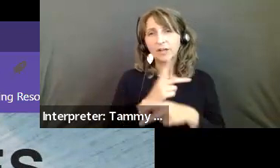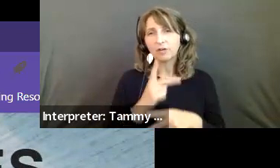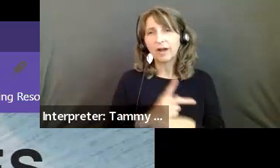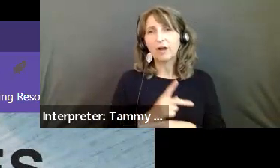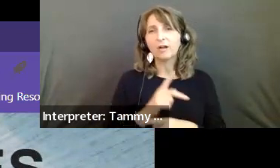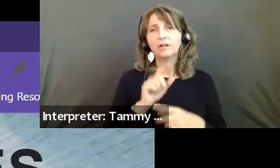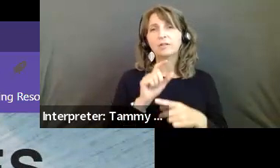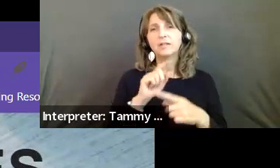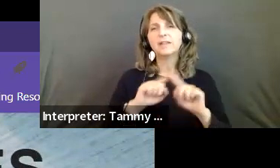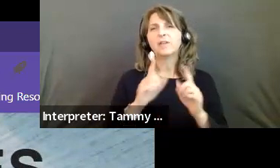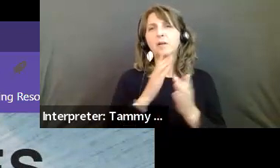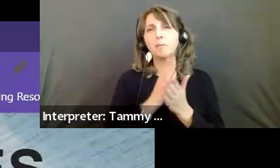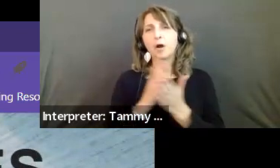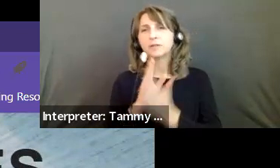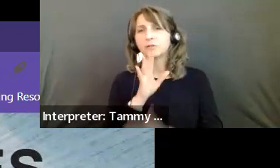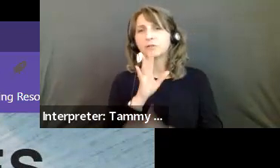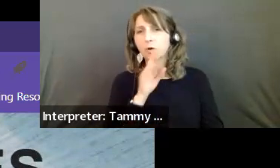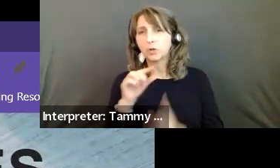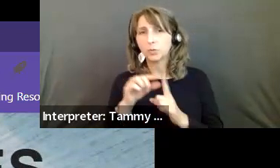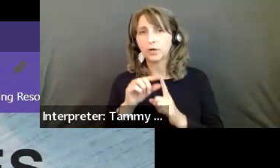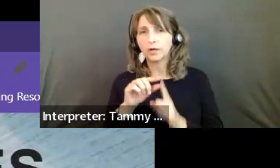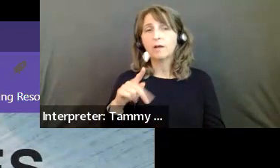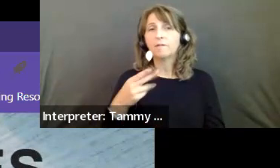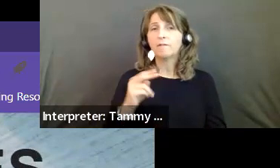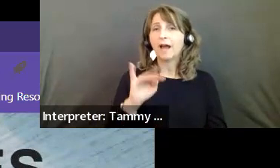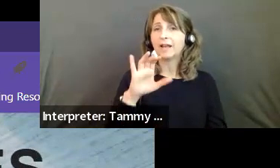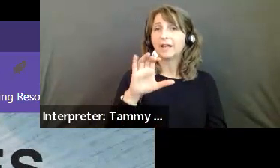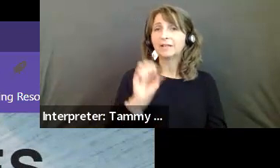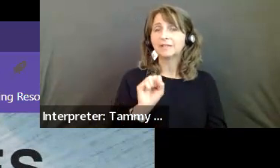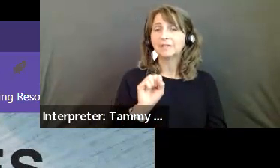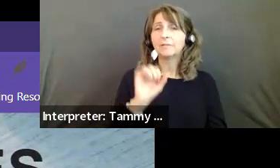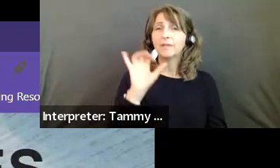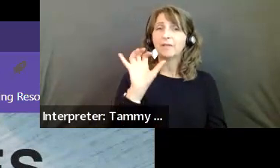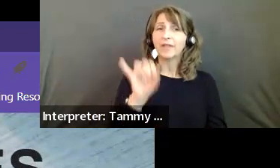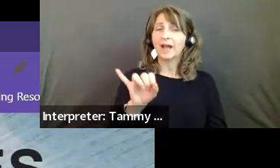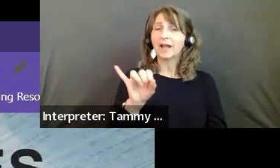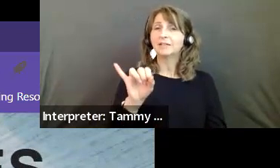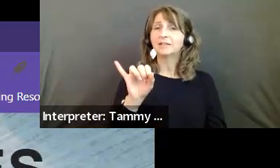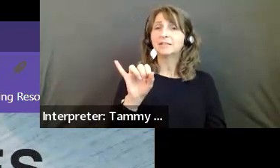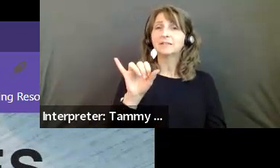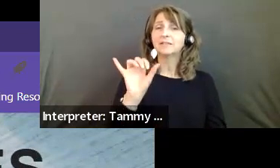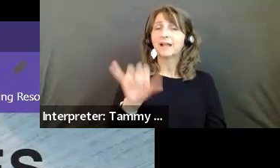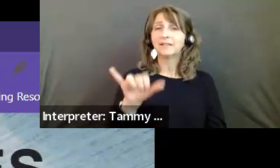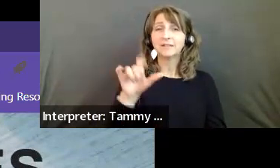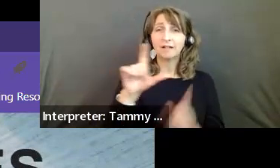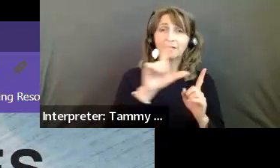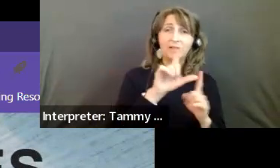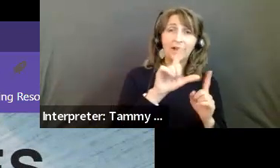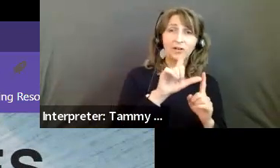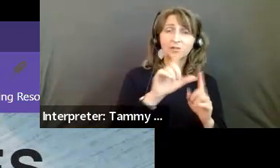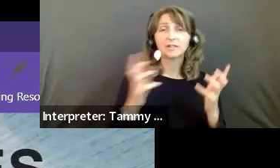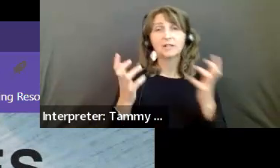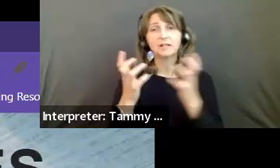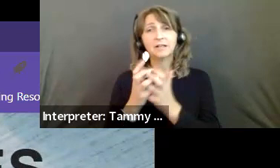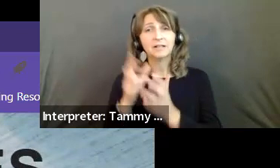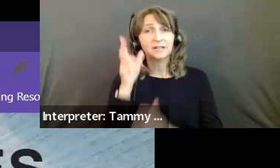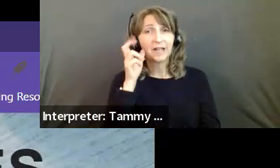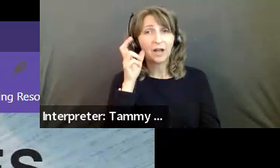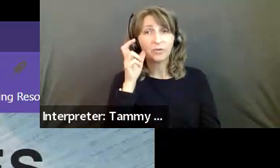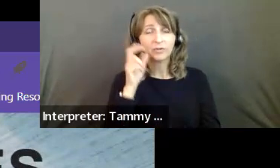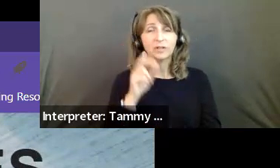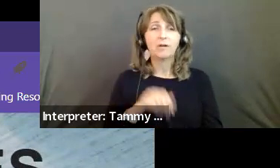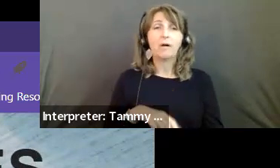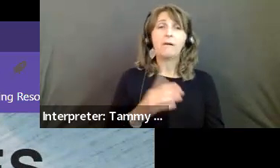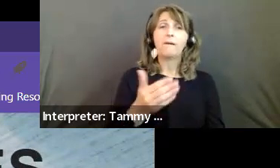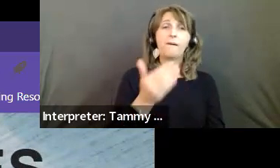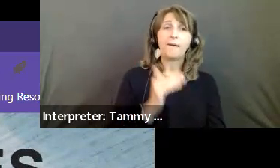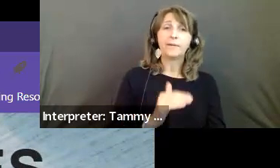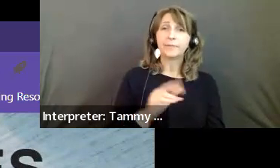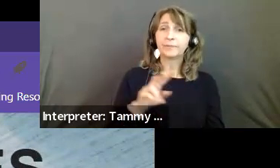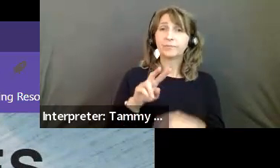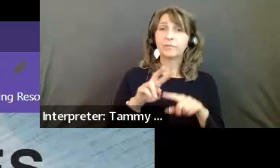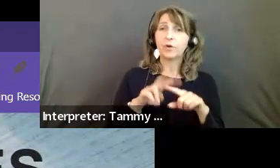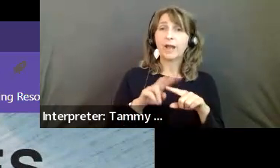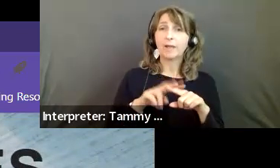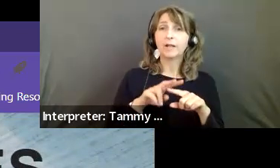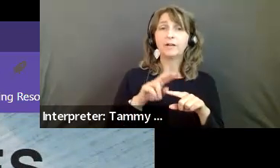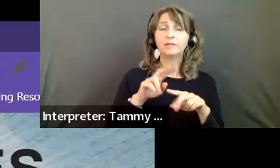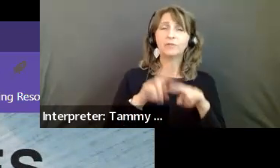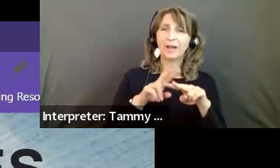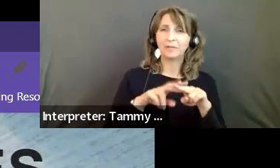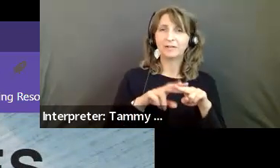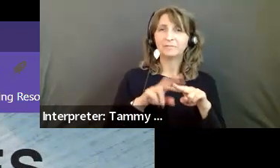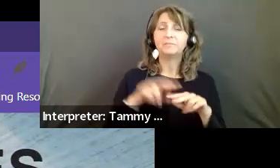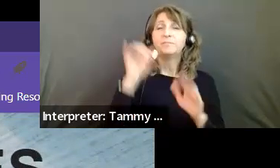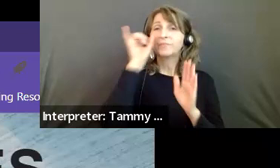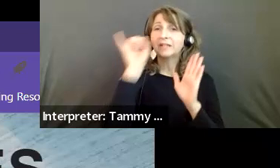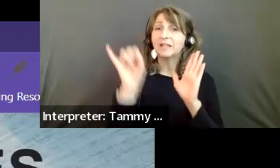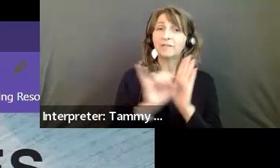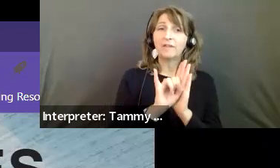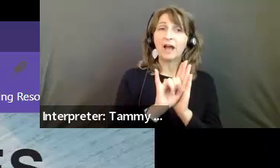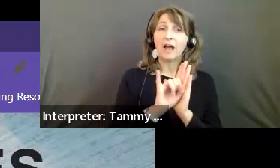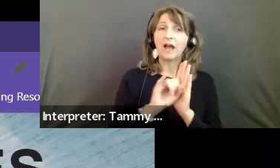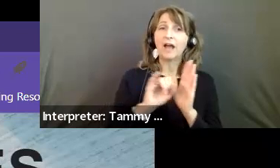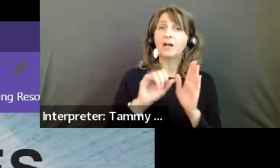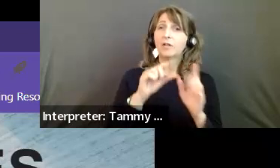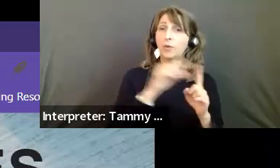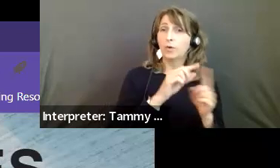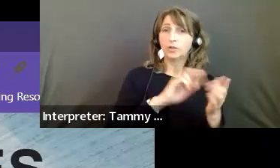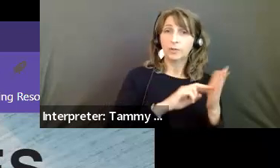Phonics is the ability to associate the sounds with the and use these sounds to form the words and then vocabulary is identifying the meaning of the words and using these words appropriately within the text.